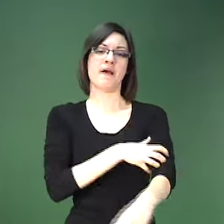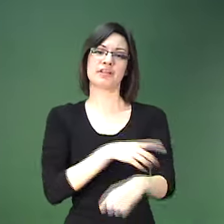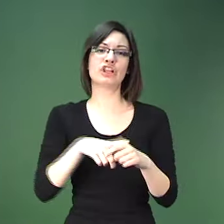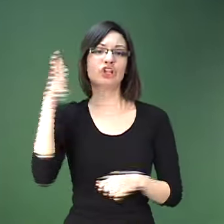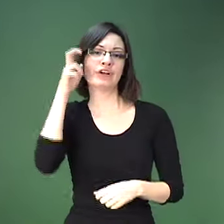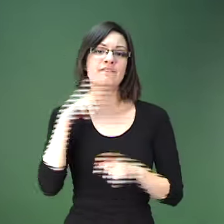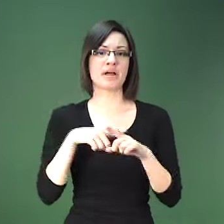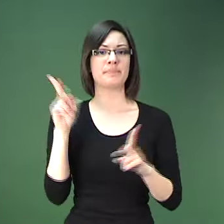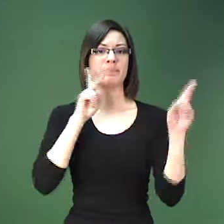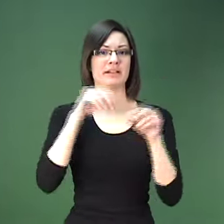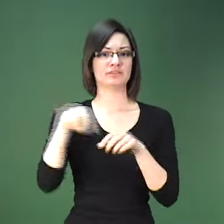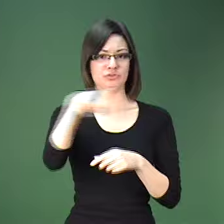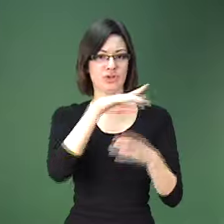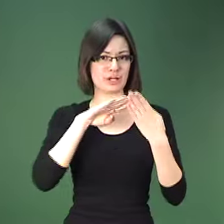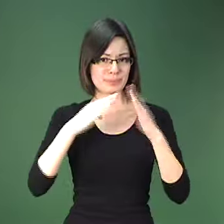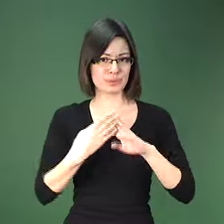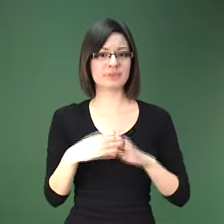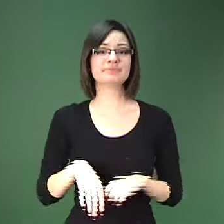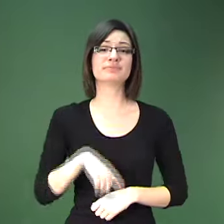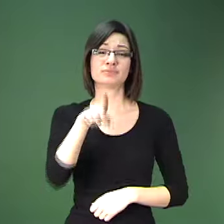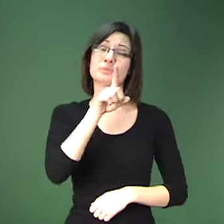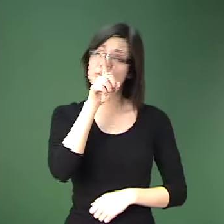that it is always powerful to hear from people in their communities.